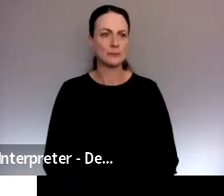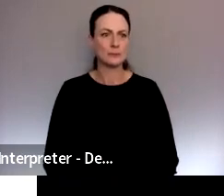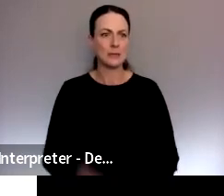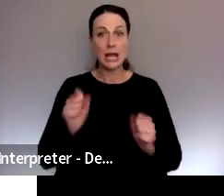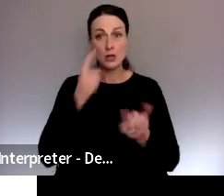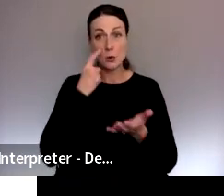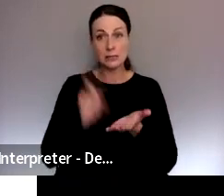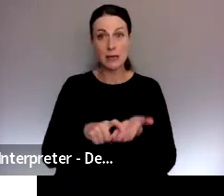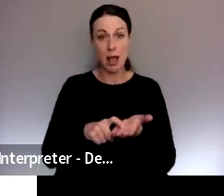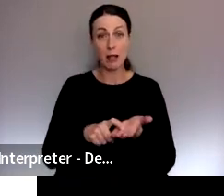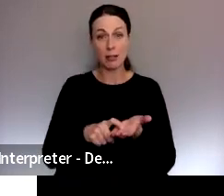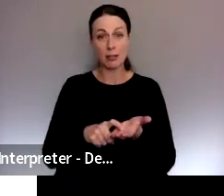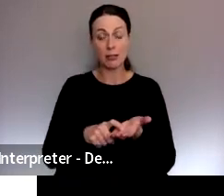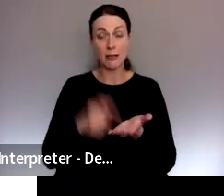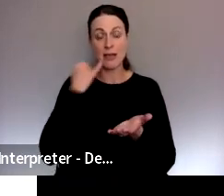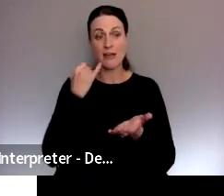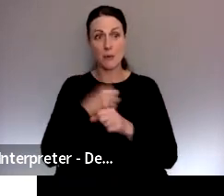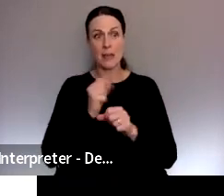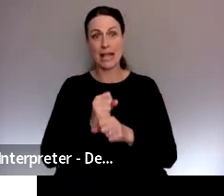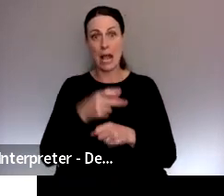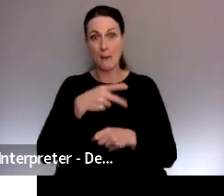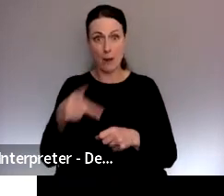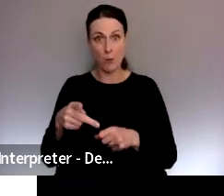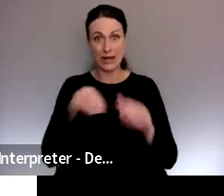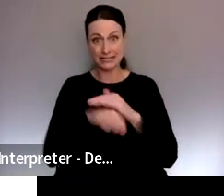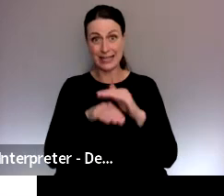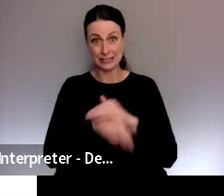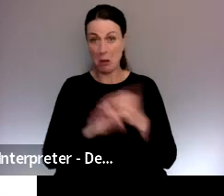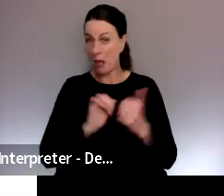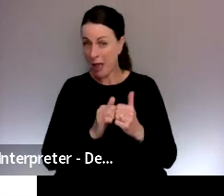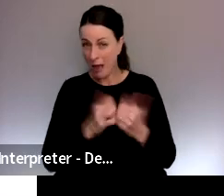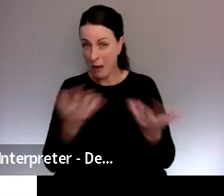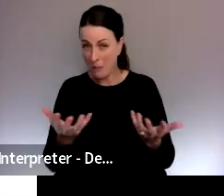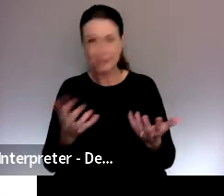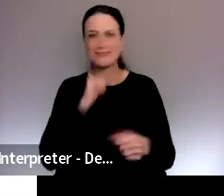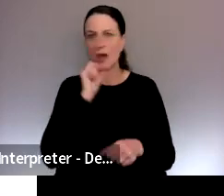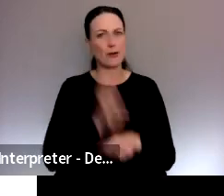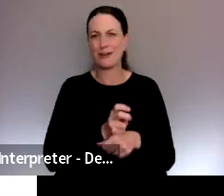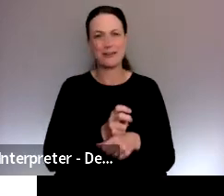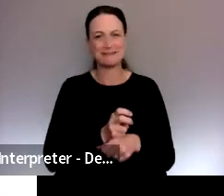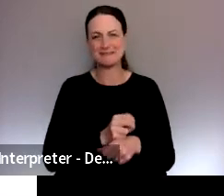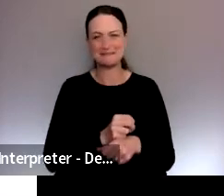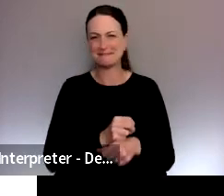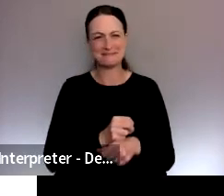whether or not you are making a PowerPoint accessible is really not very hard at all.